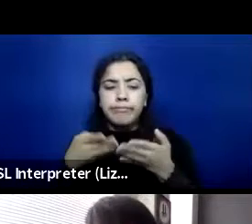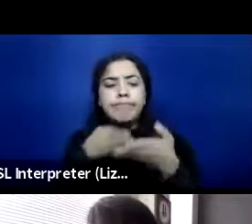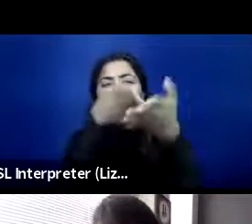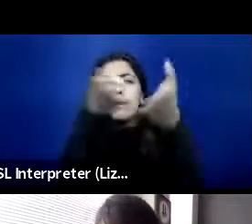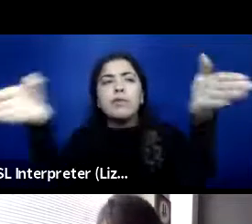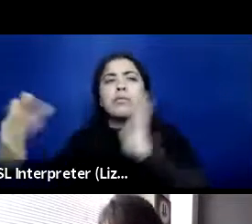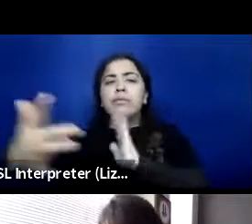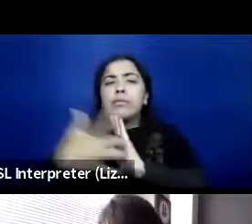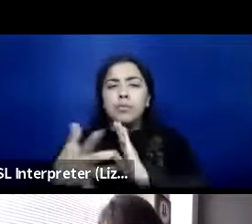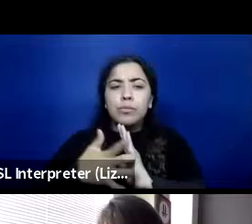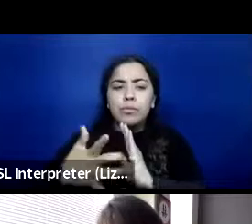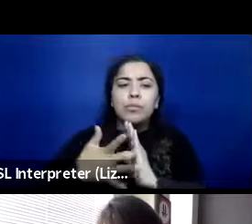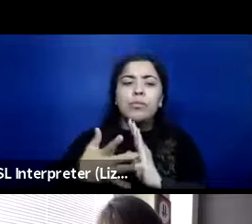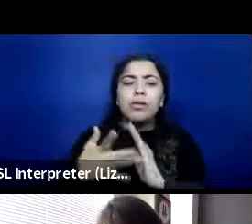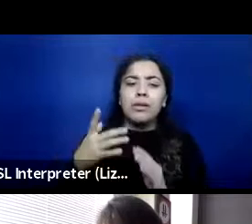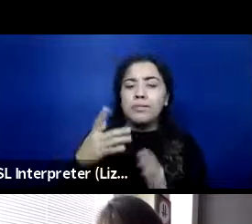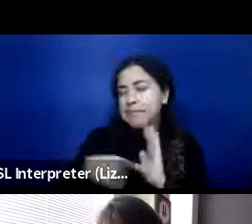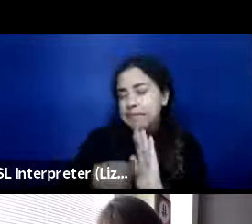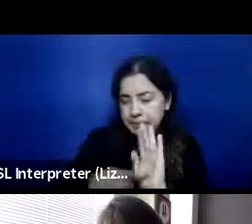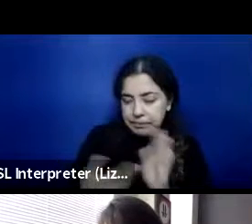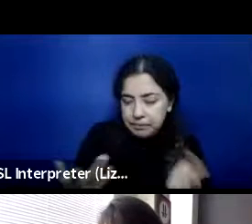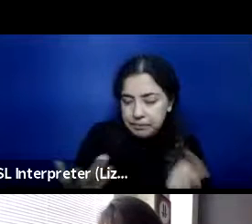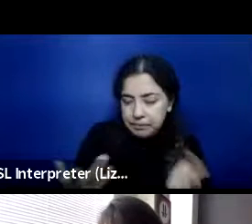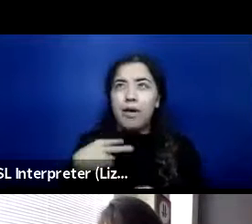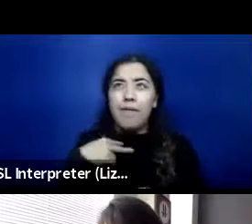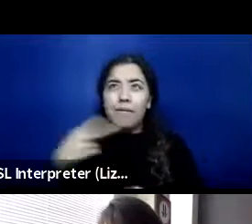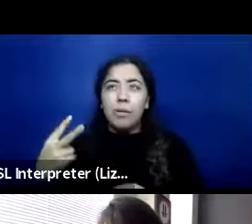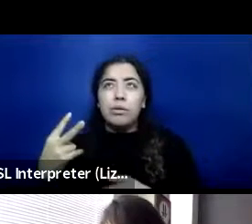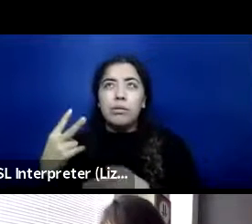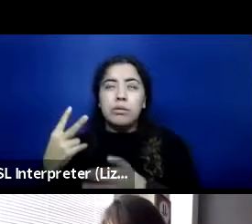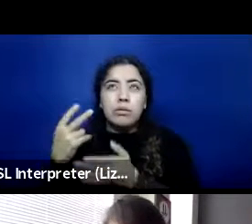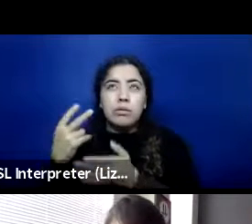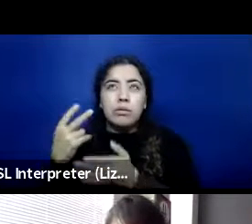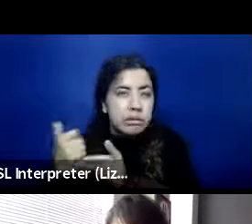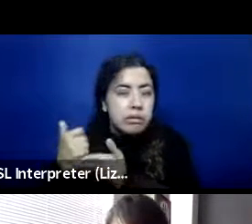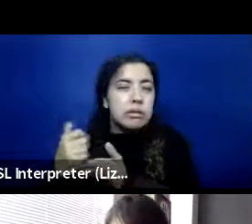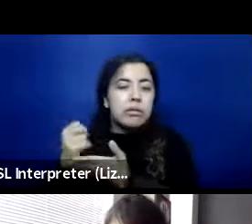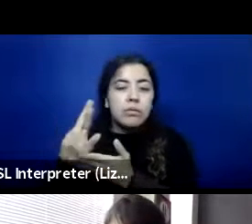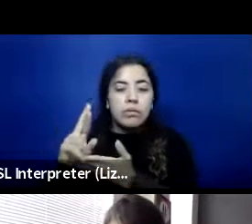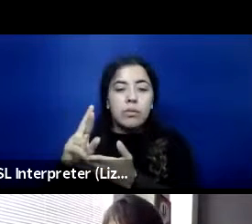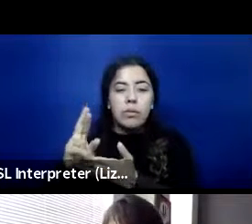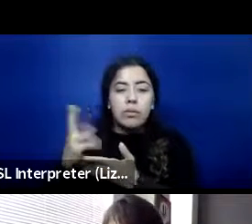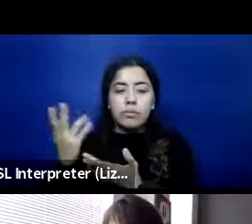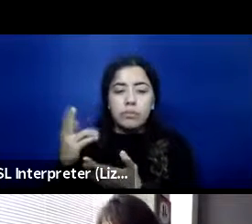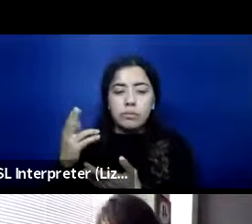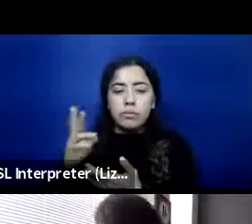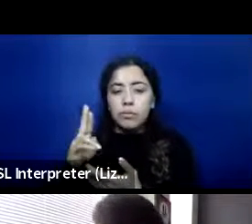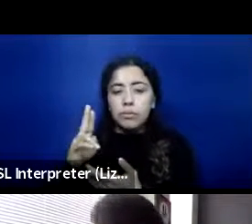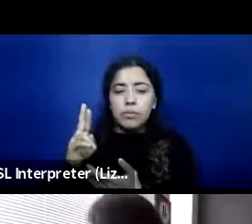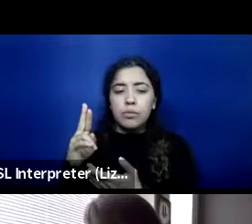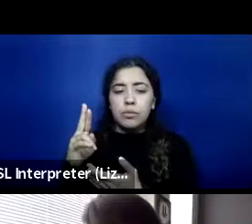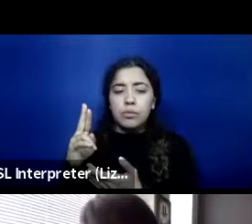would provide greater accessibility, improve education and employment opportunities for people with disabilities?